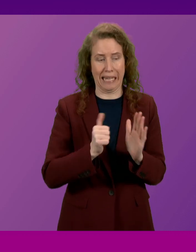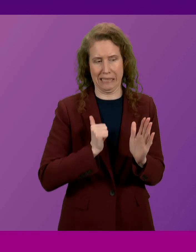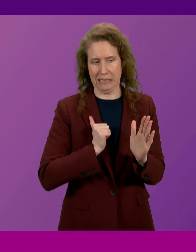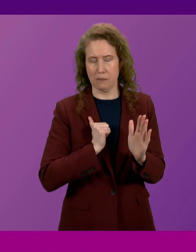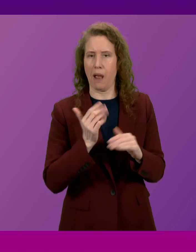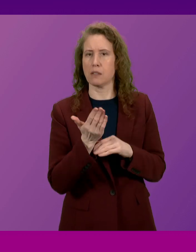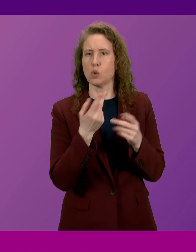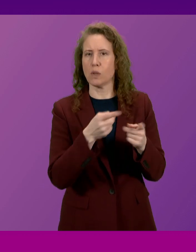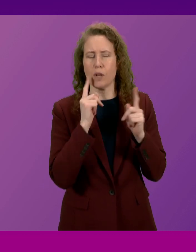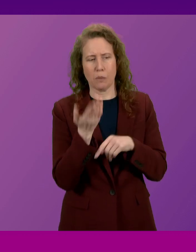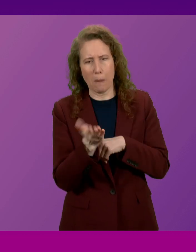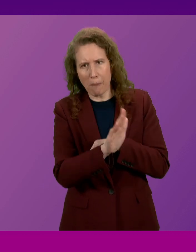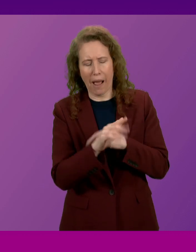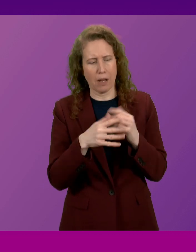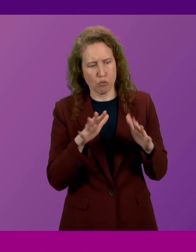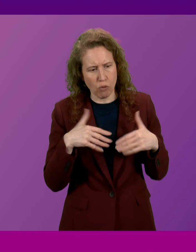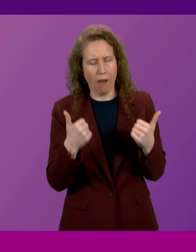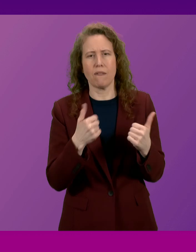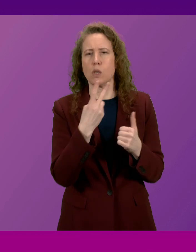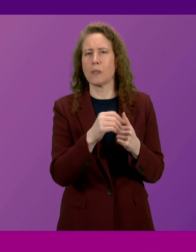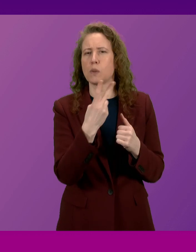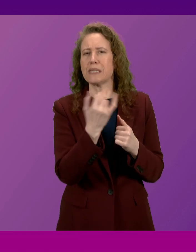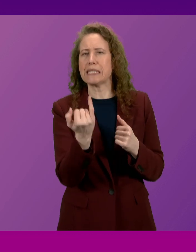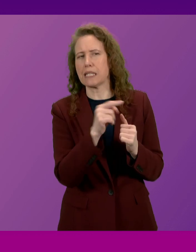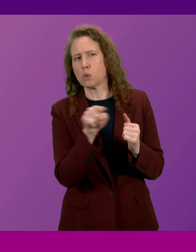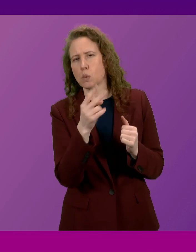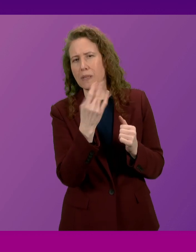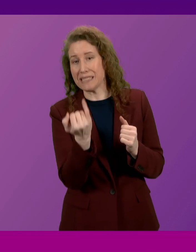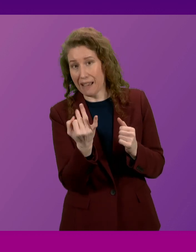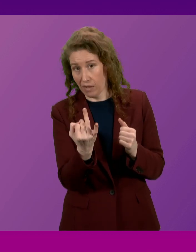surplus in 2026-27. The Scottish Funding Council, on behalf of the Government,